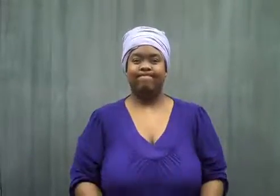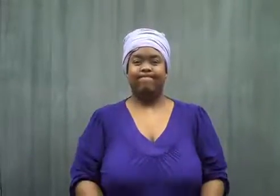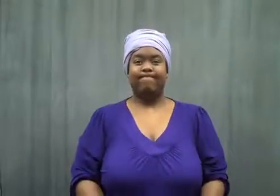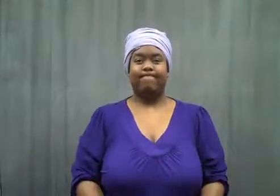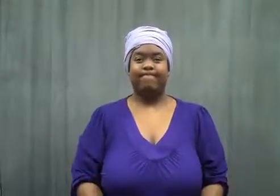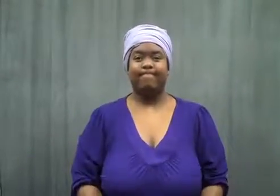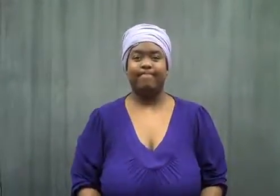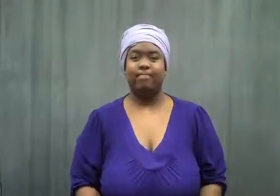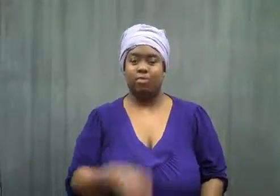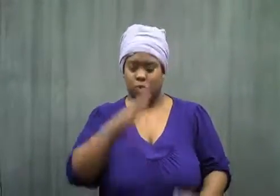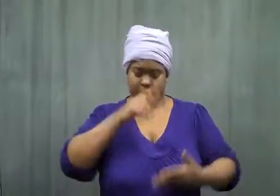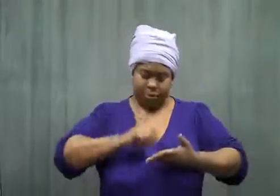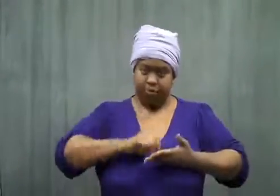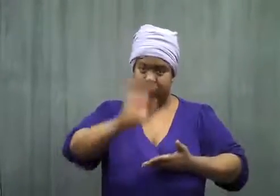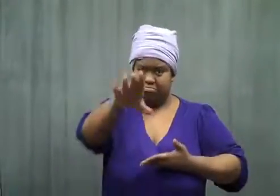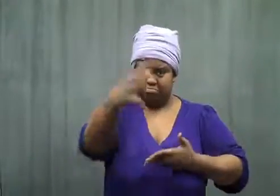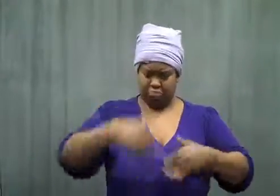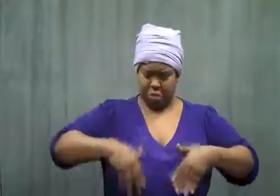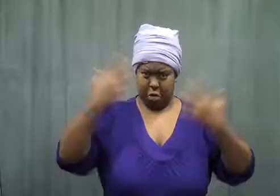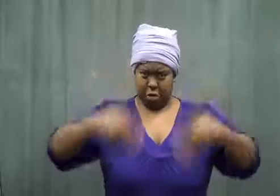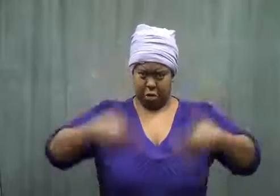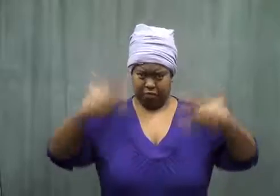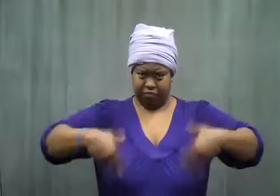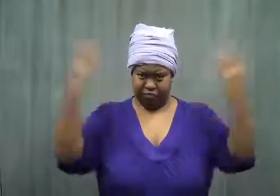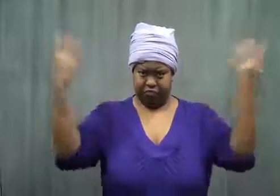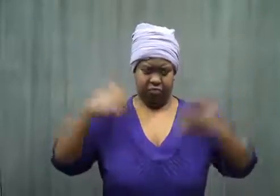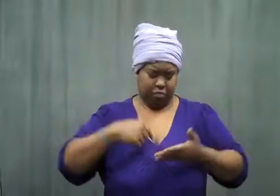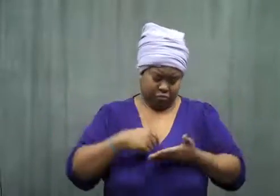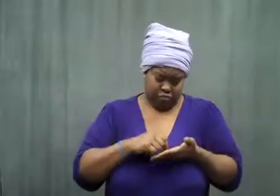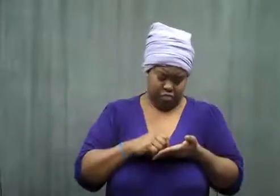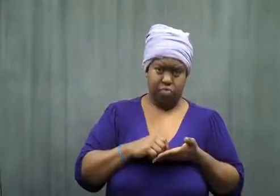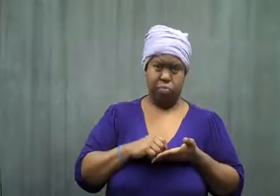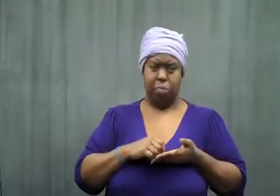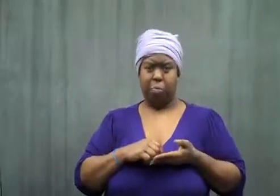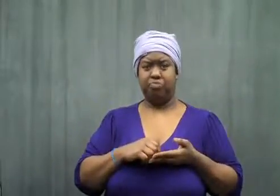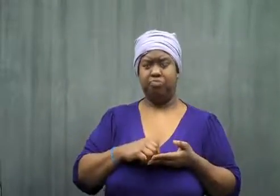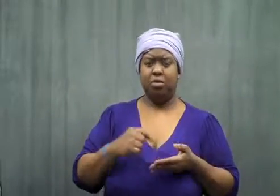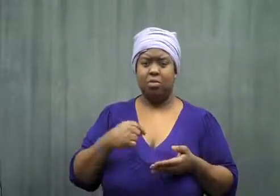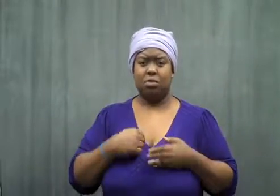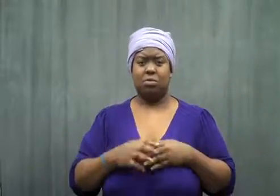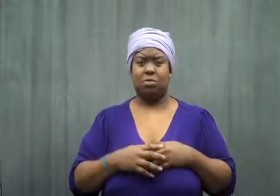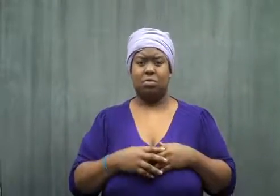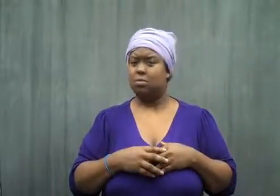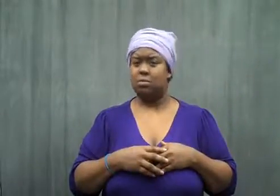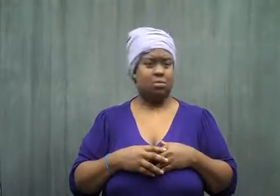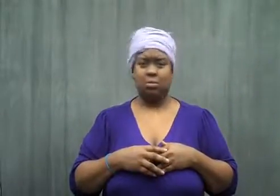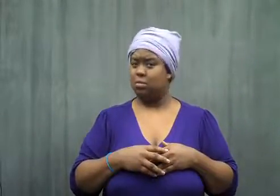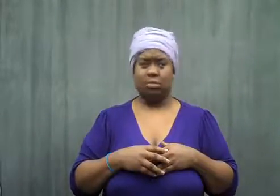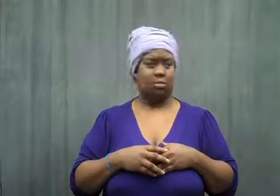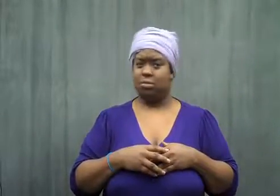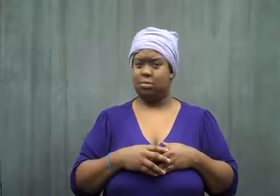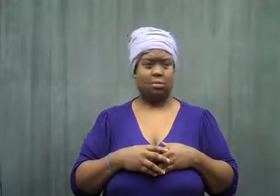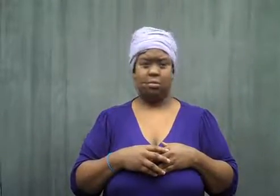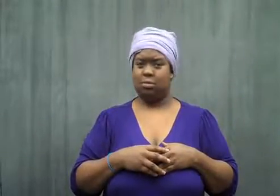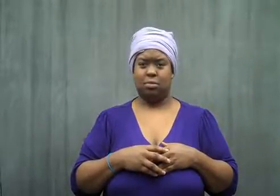The woman gestured for me to take my clothes off. She held her pencil as she waited. I shook my head no.